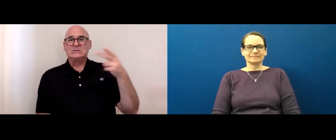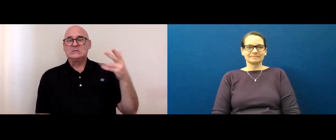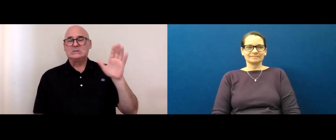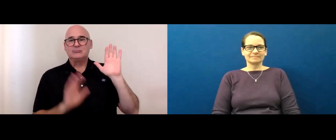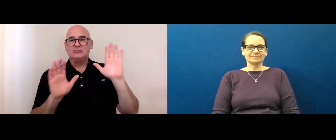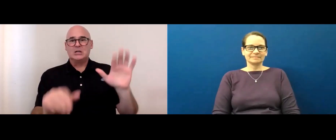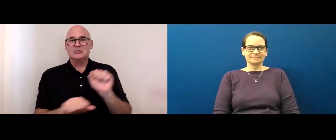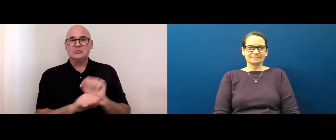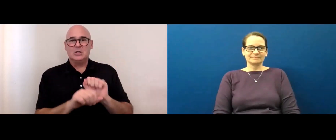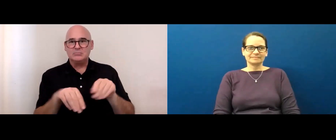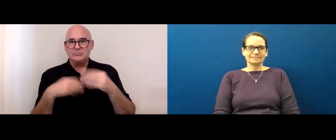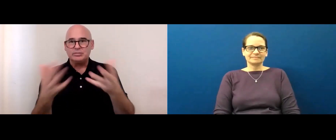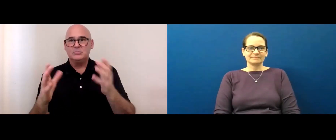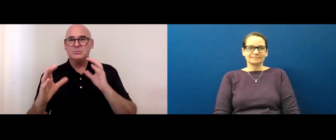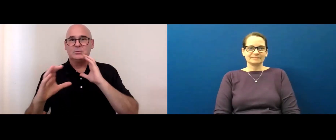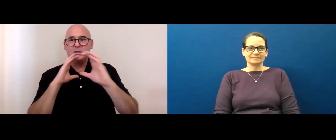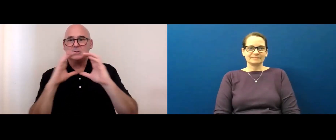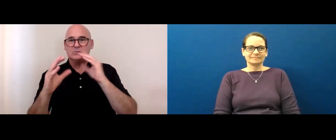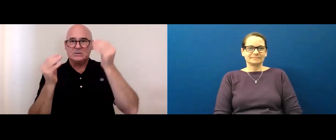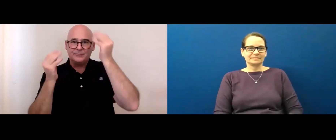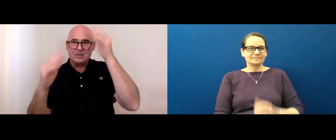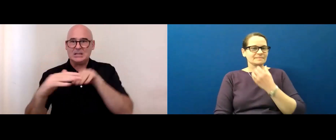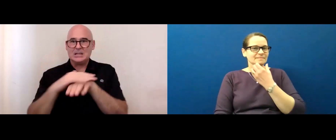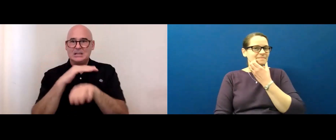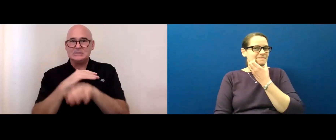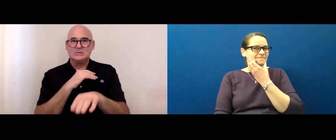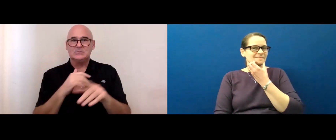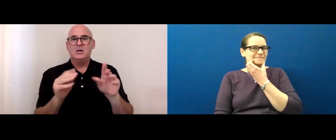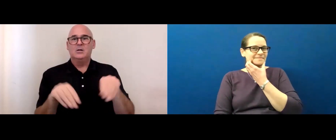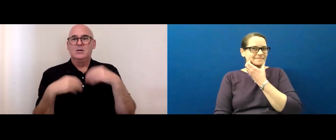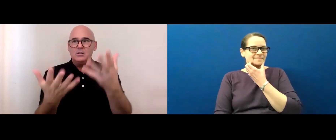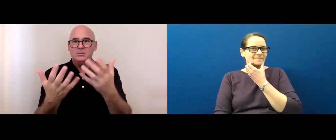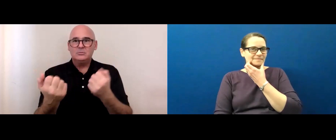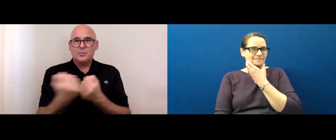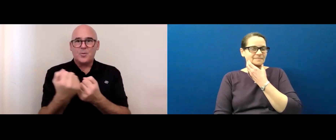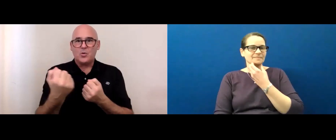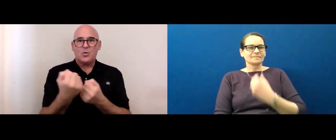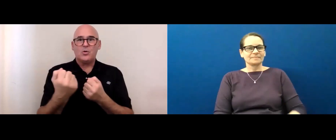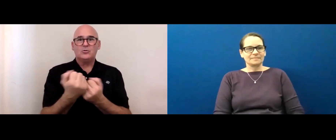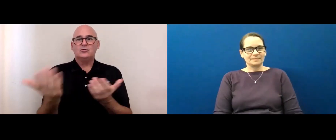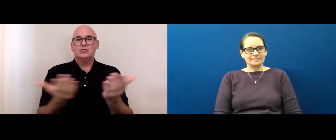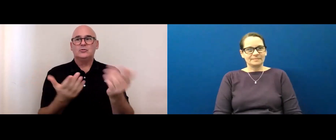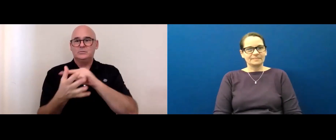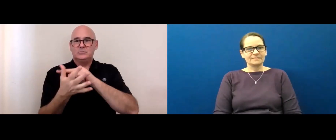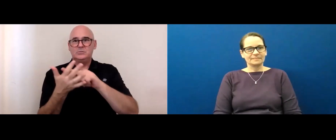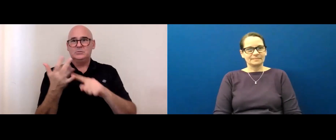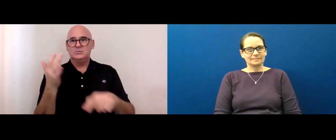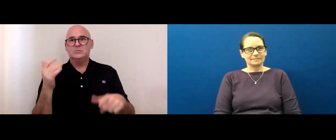the commission did a great job of providing communication access providing some services